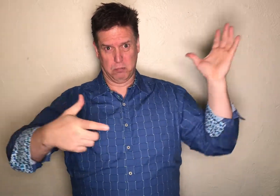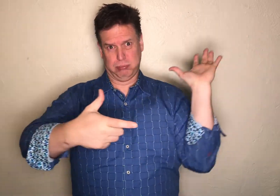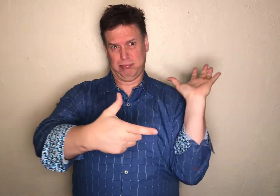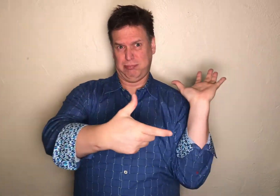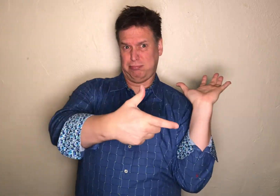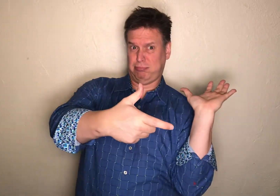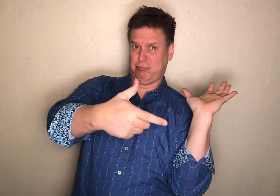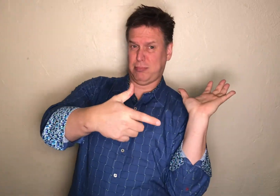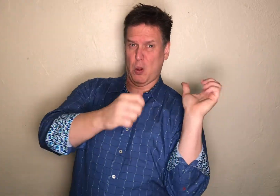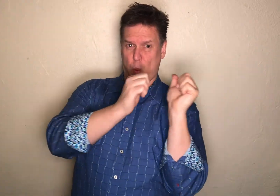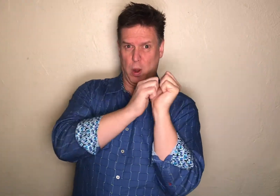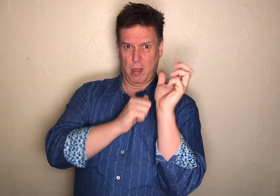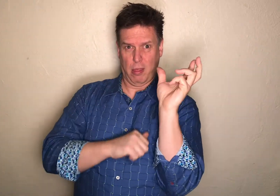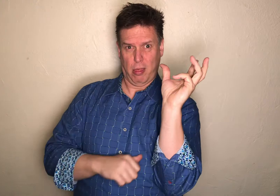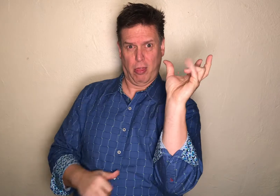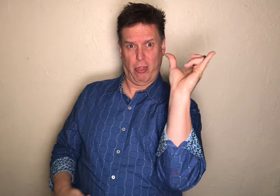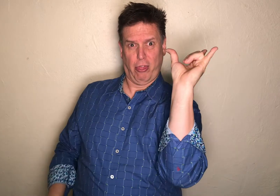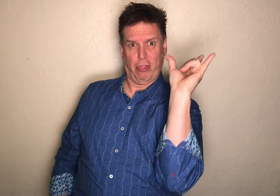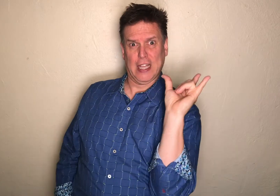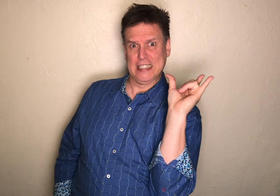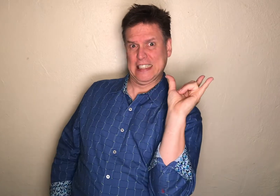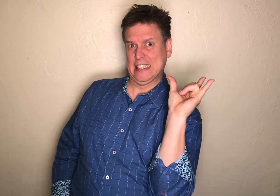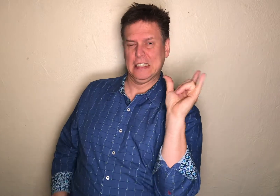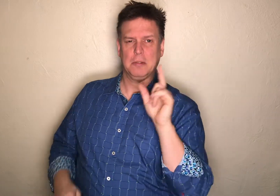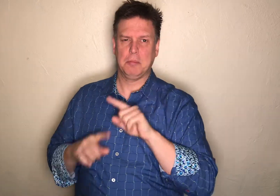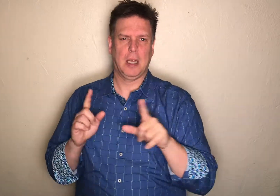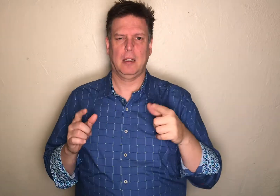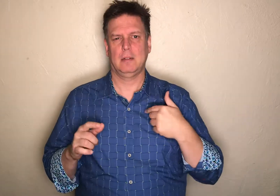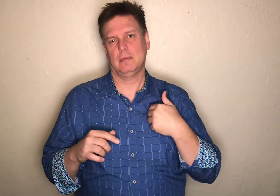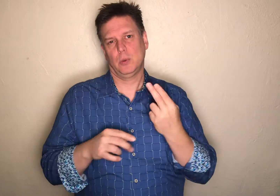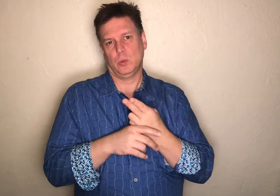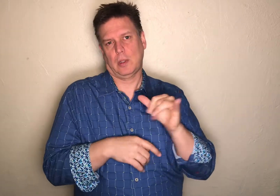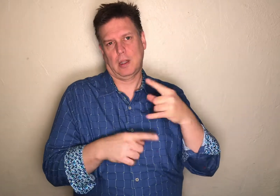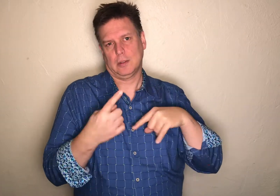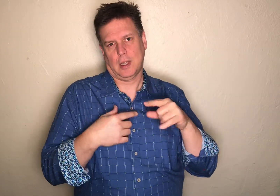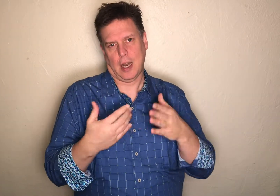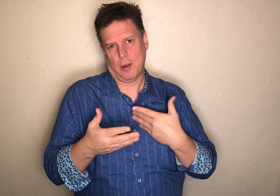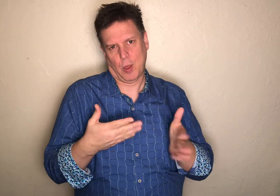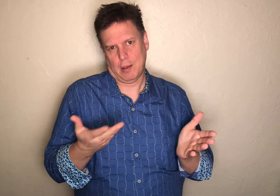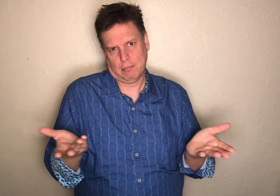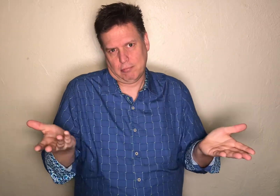couldn't carry a big tray with just the three fingers but we use the sign